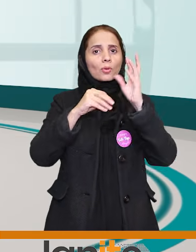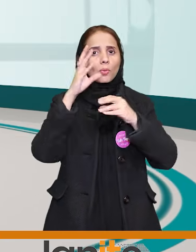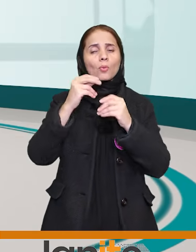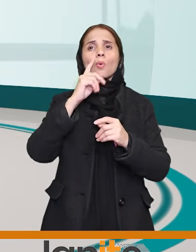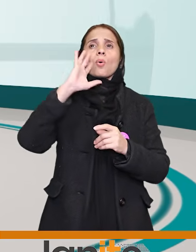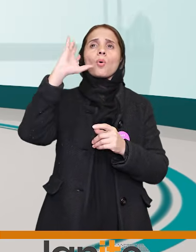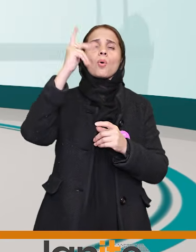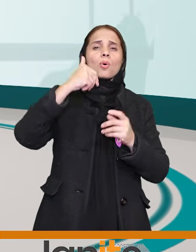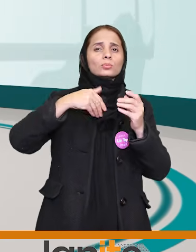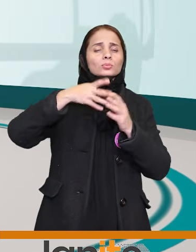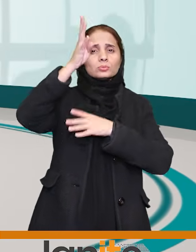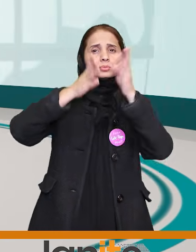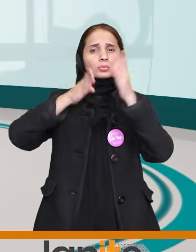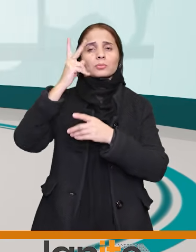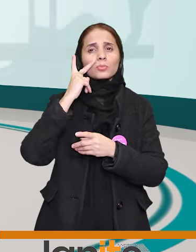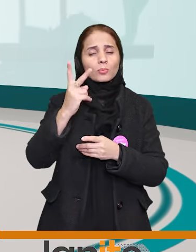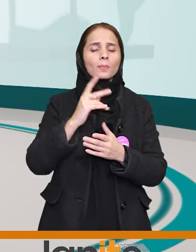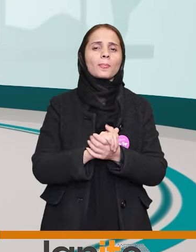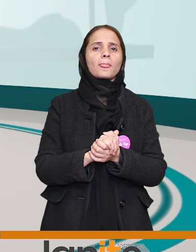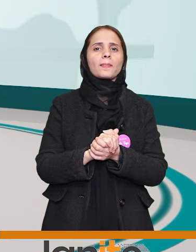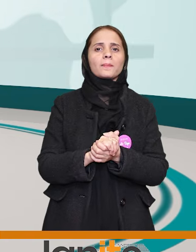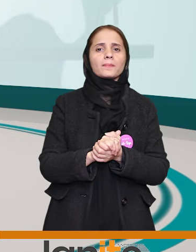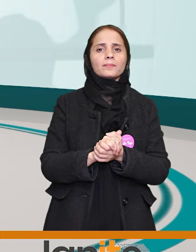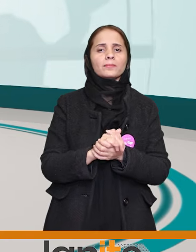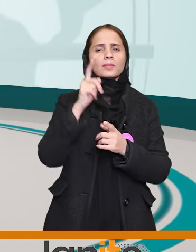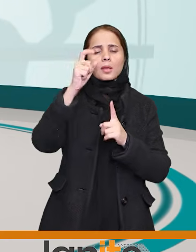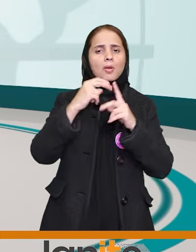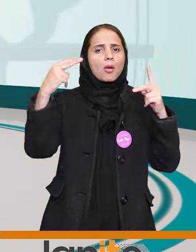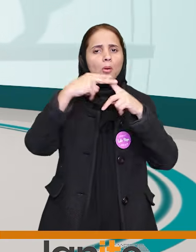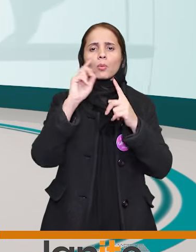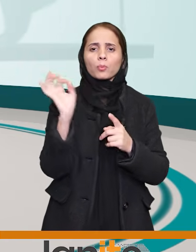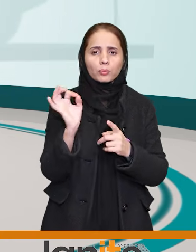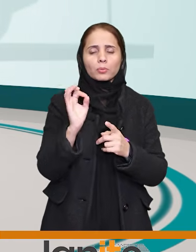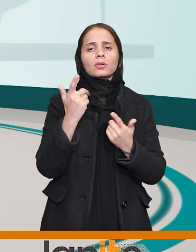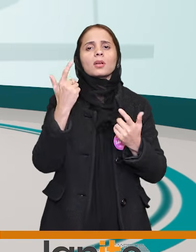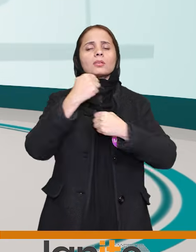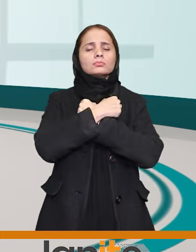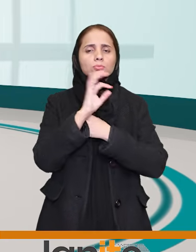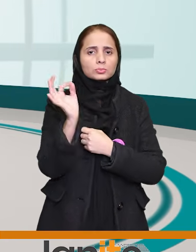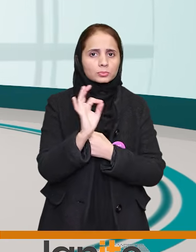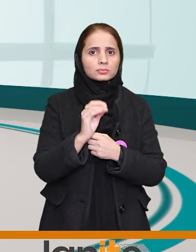Across the seven oceans, neither you can meet, nor you can hug. Neither you can shake hands,